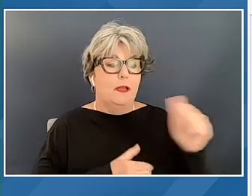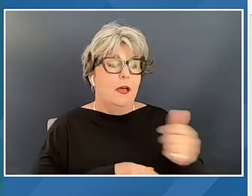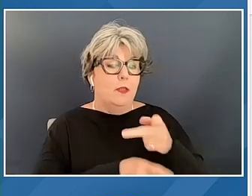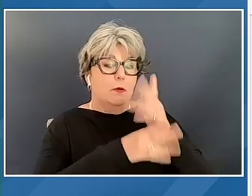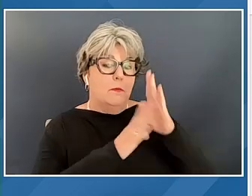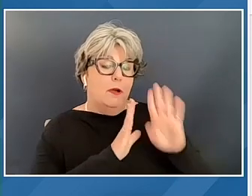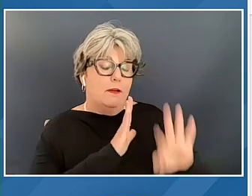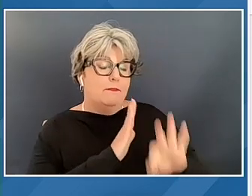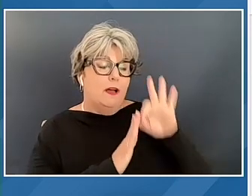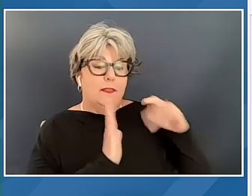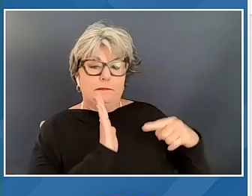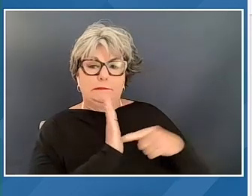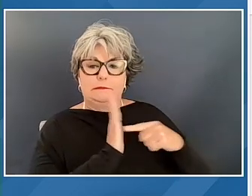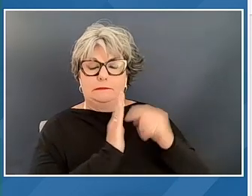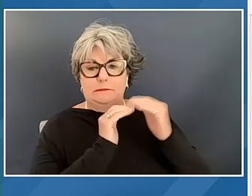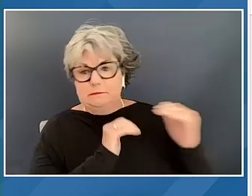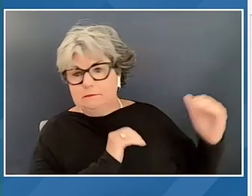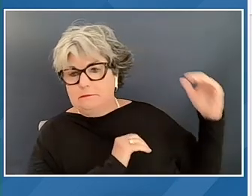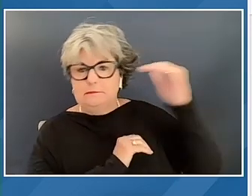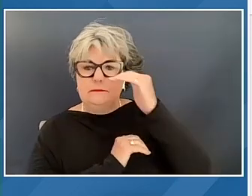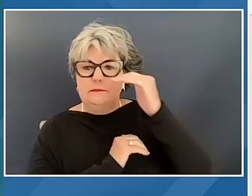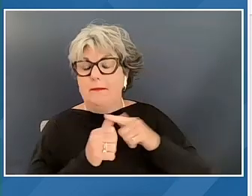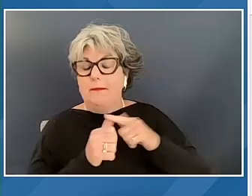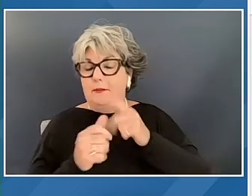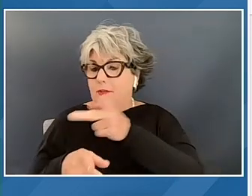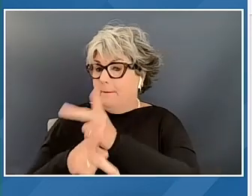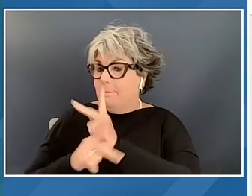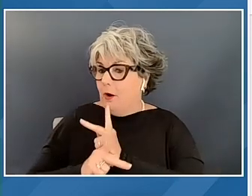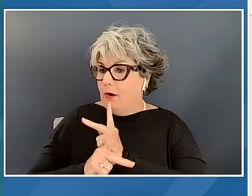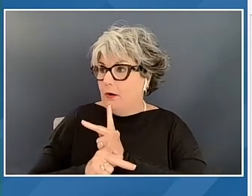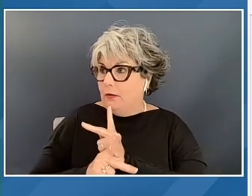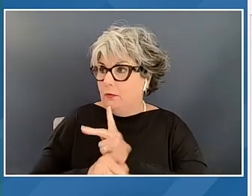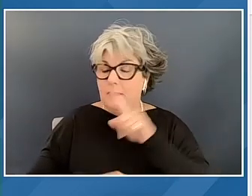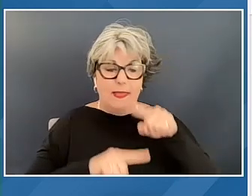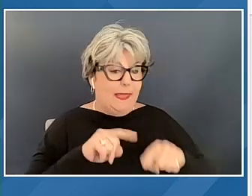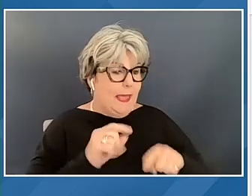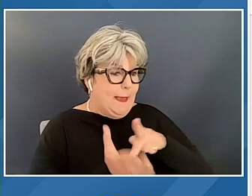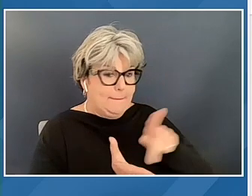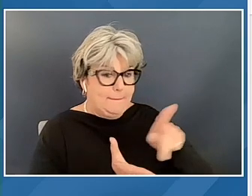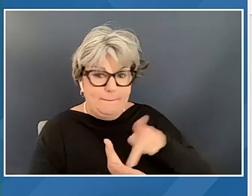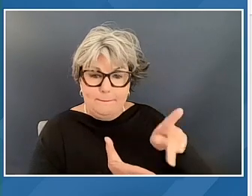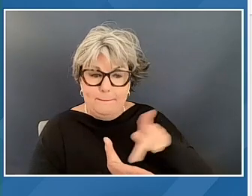exceed the original amount borrowed because they are unable to make payments and end up going into delinquent and